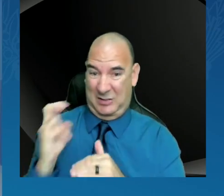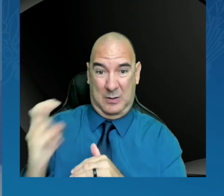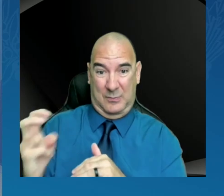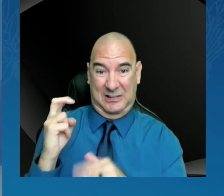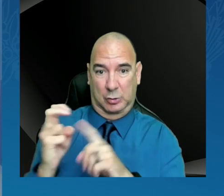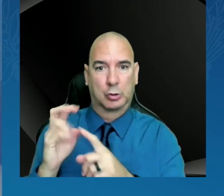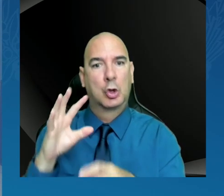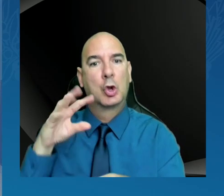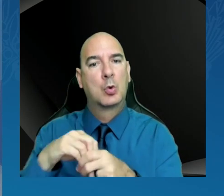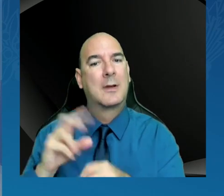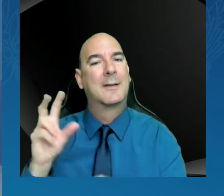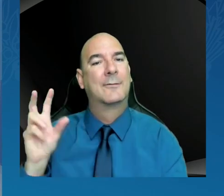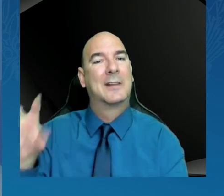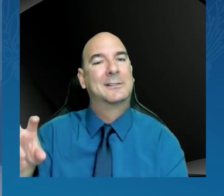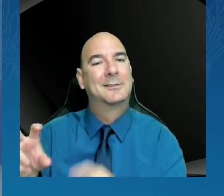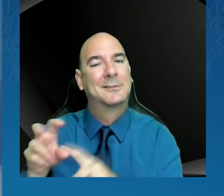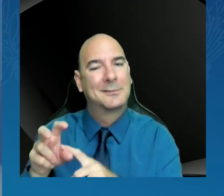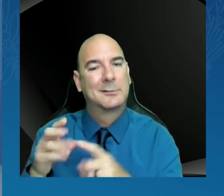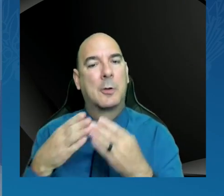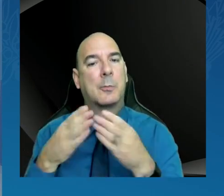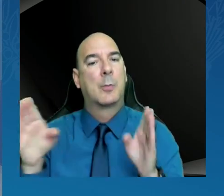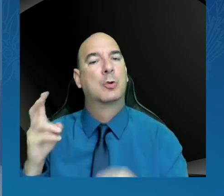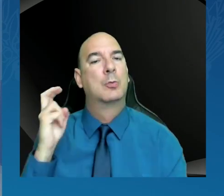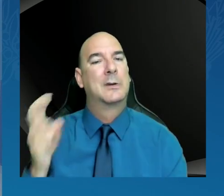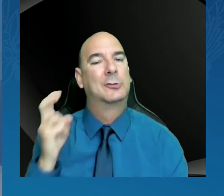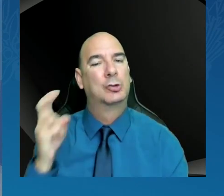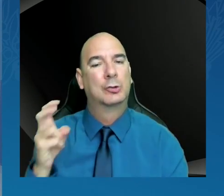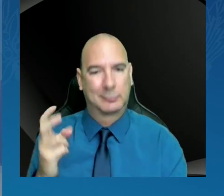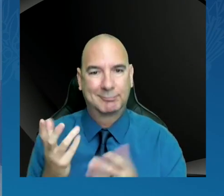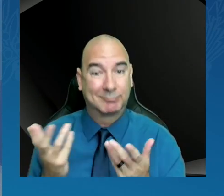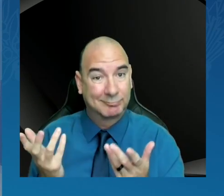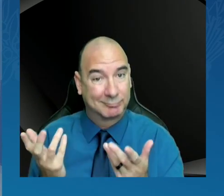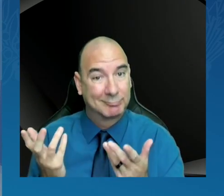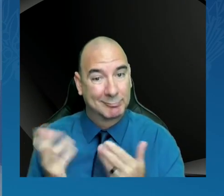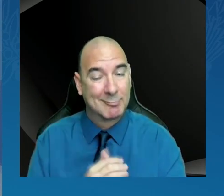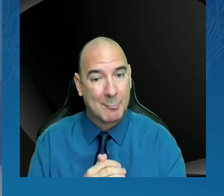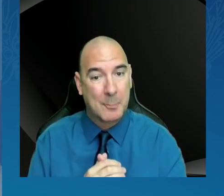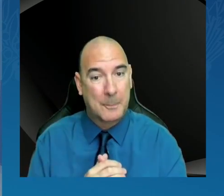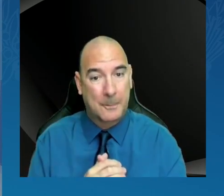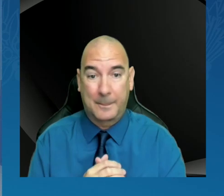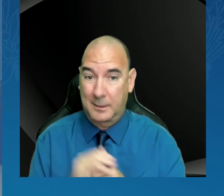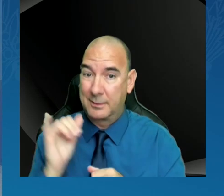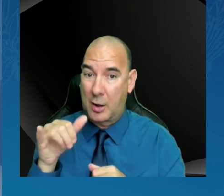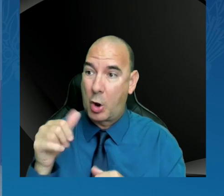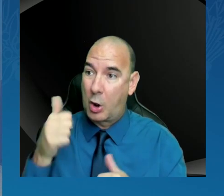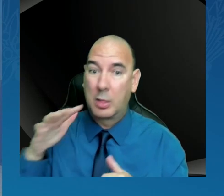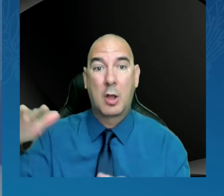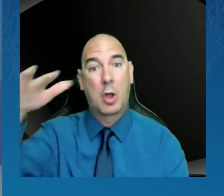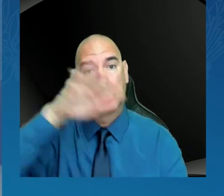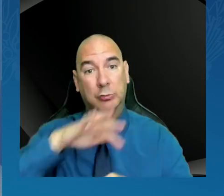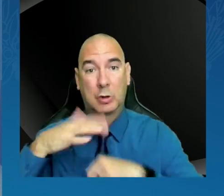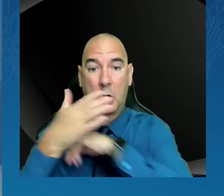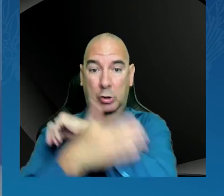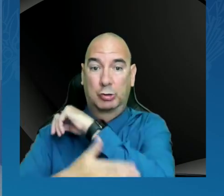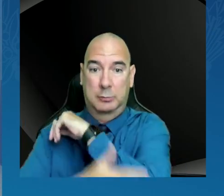in our country around public transit is and has been in disrepair in many areas of our country.